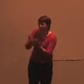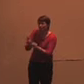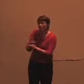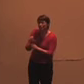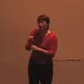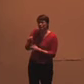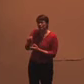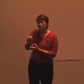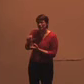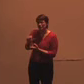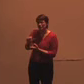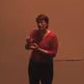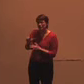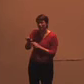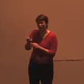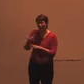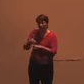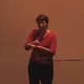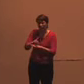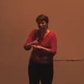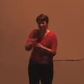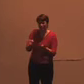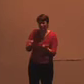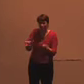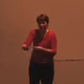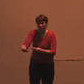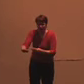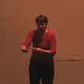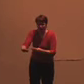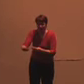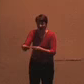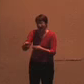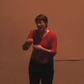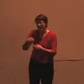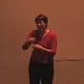But the idea is the same, the 35-centimeter gap to make a landscape.